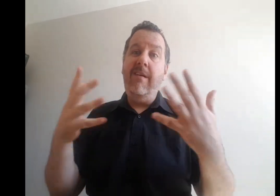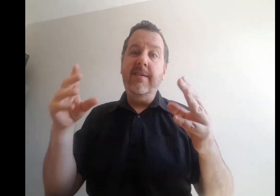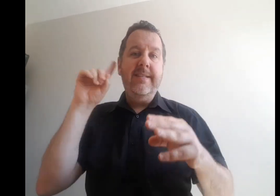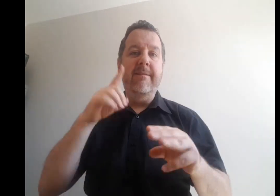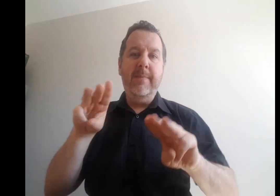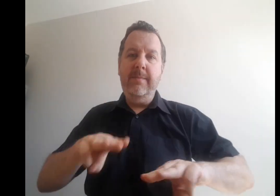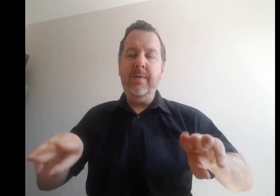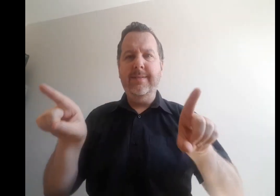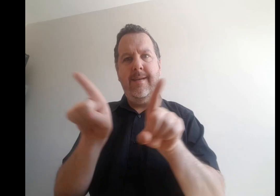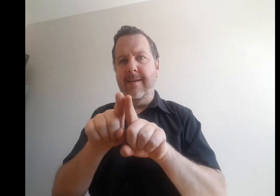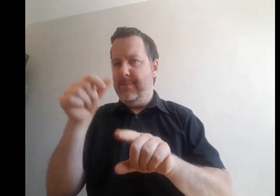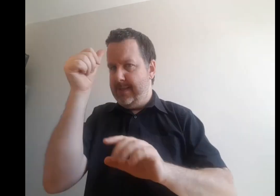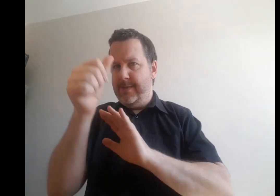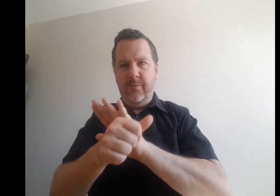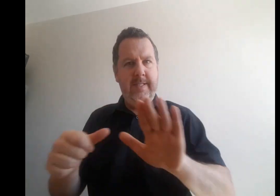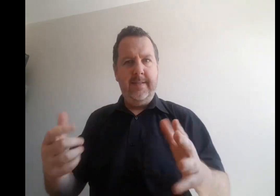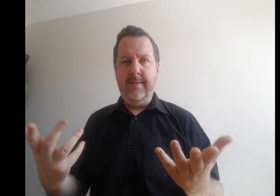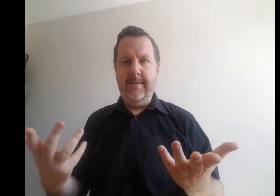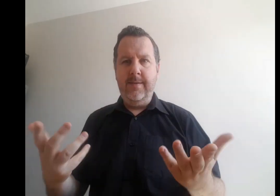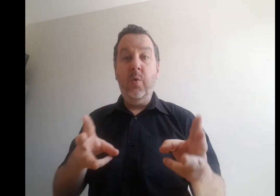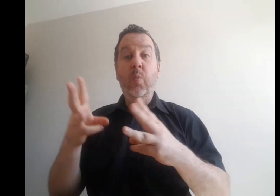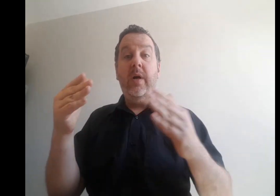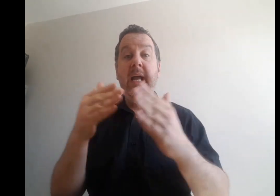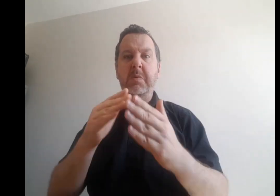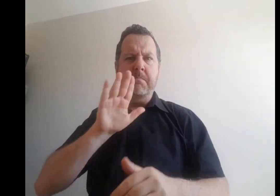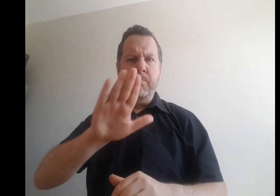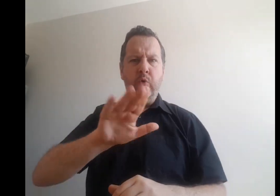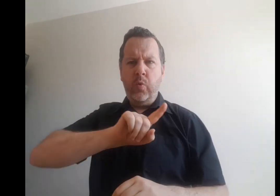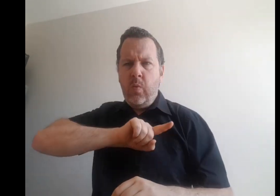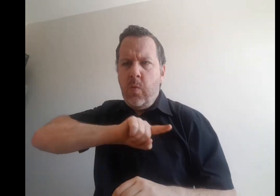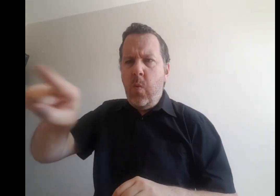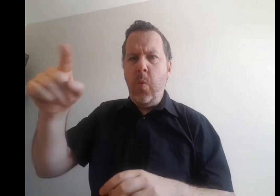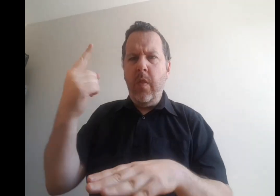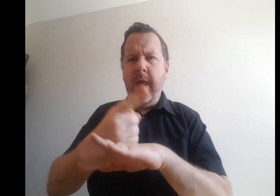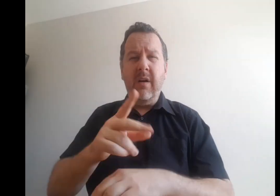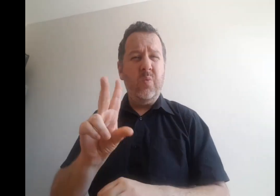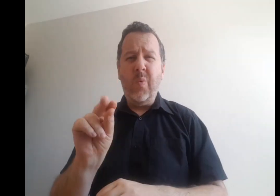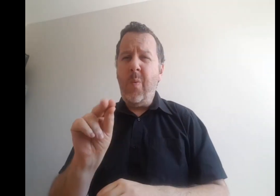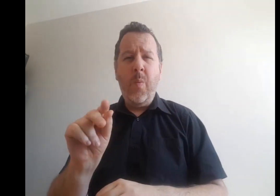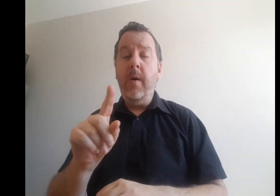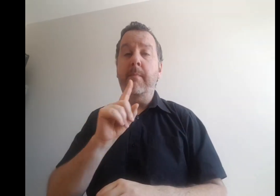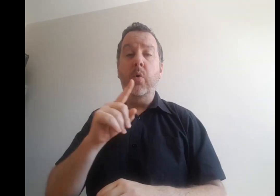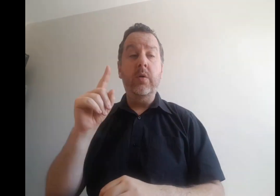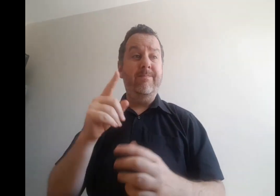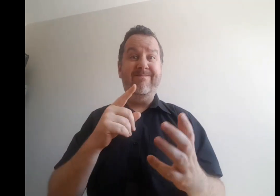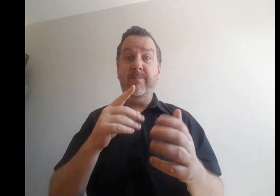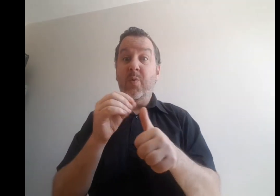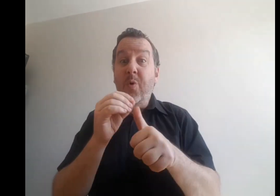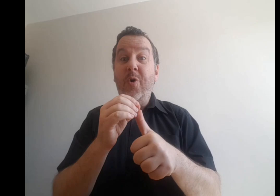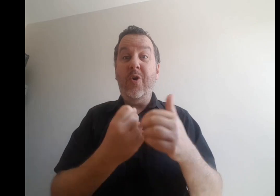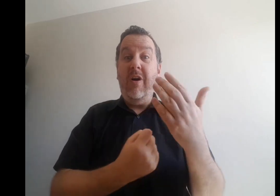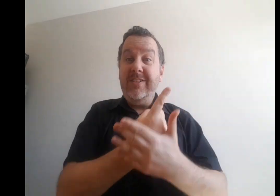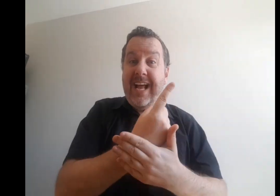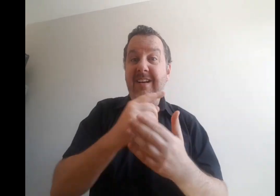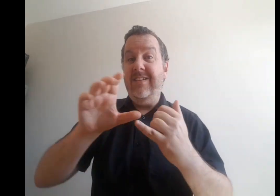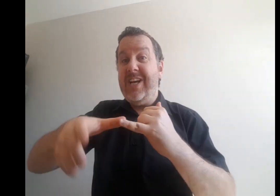the workhouse was not somewhere they were *sent* or where they *had* to go, but it was a place where